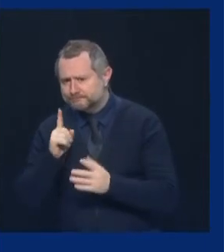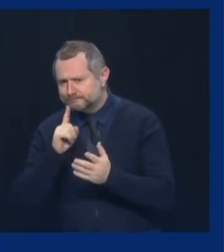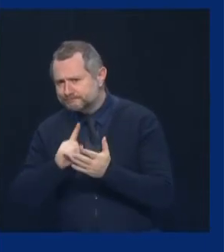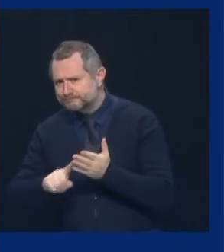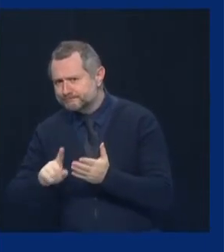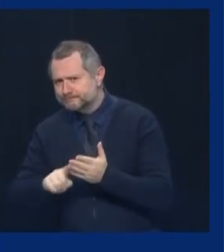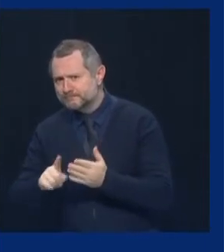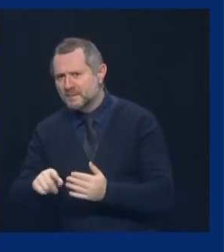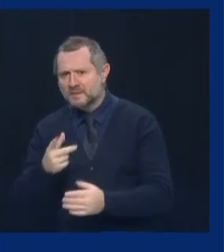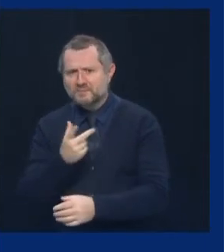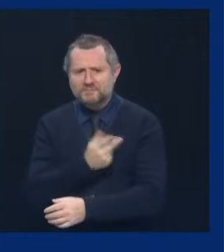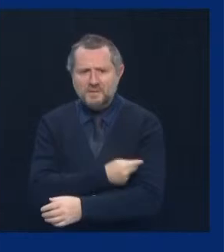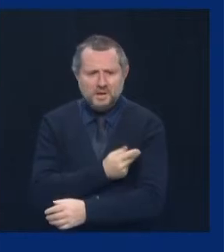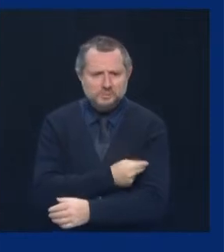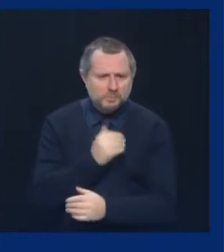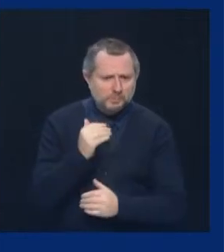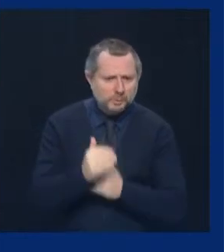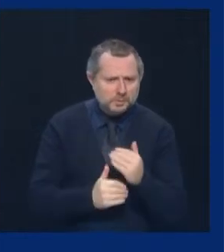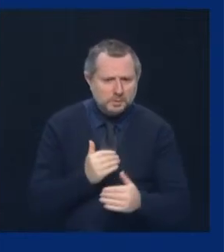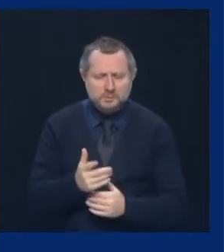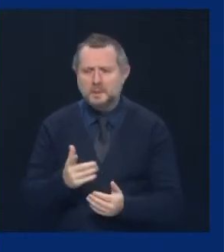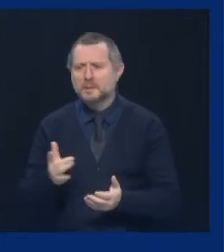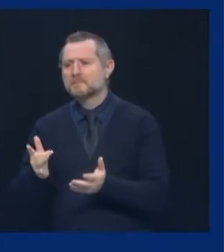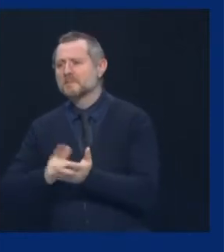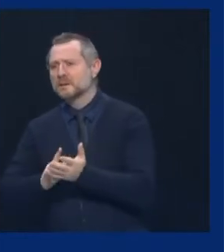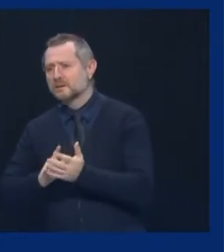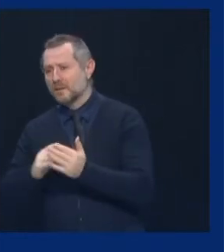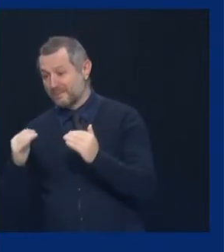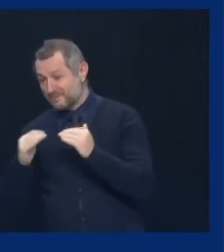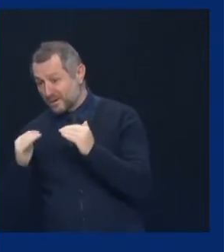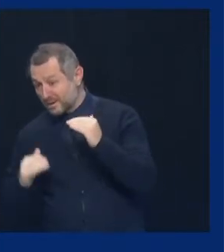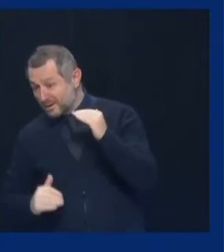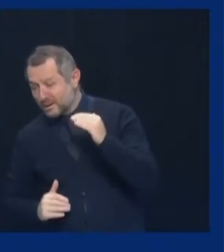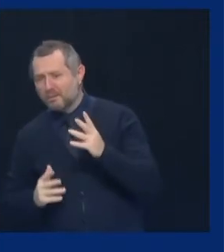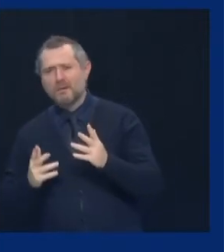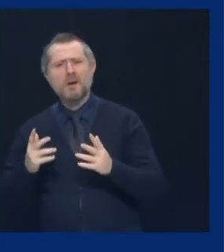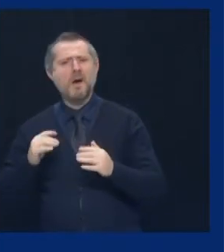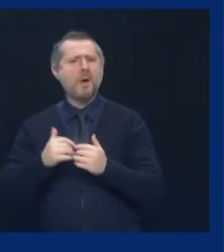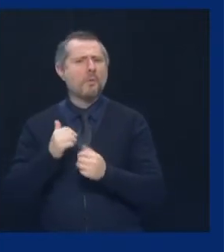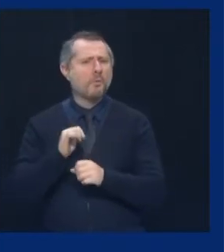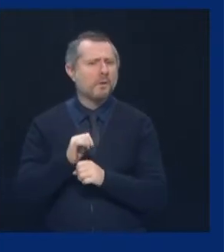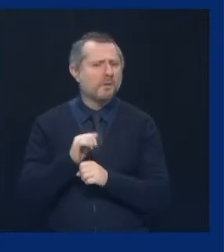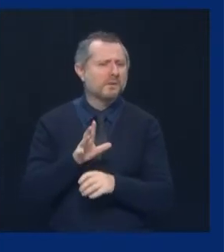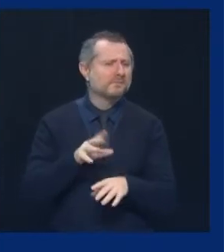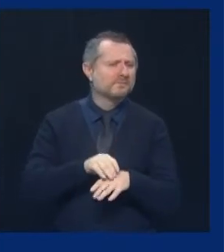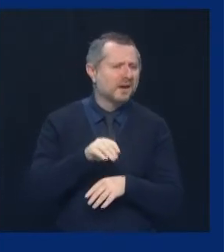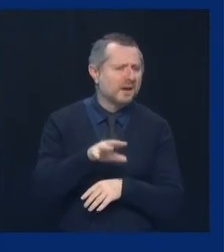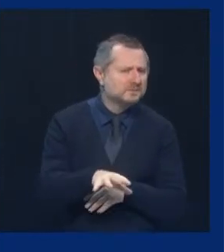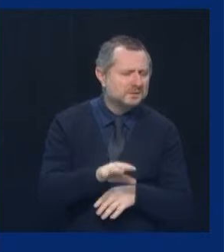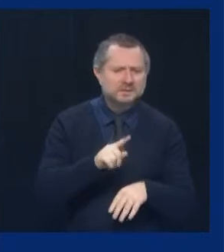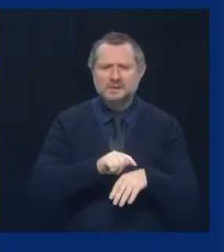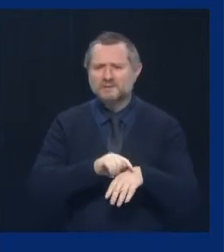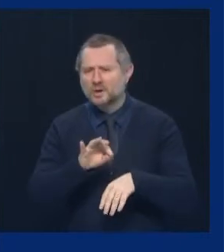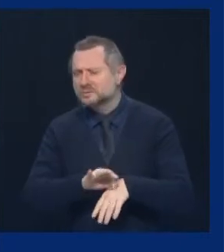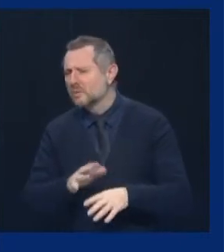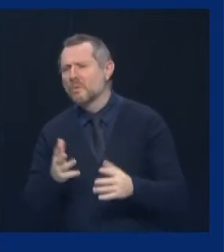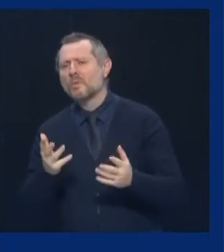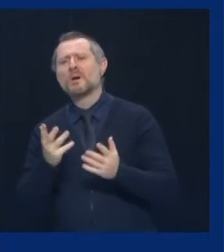YOU ANNOUNCED A NEW TASK FORCE THIS WEEK THAT'S GOING TO BE SORT OF LOOKING AT THAT ISSUE AND THE VACCINATION PROCESS.